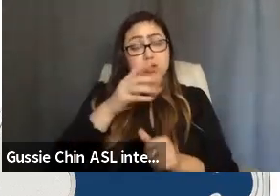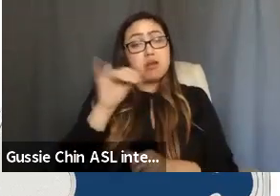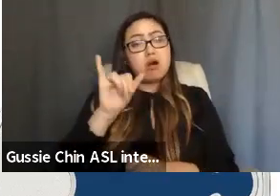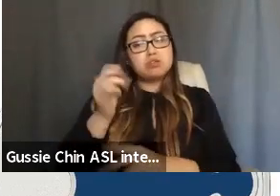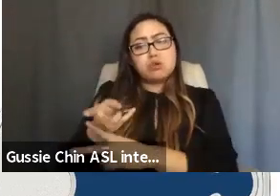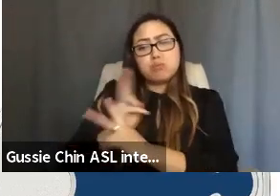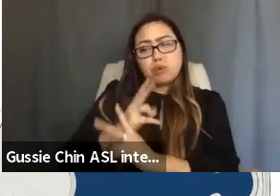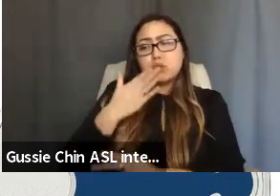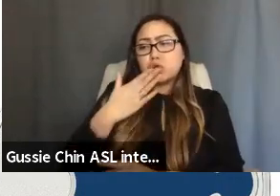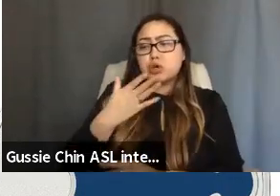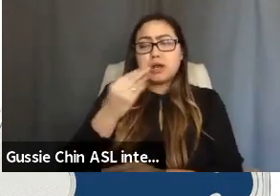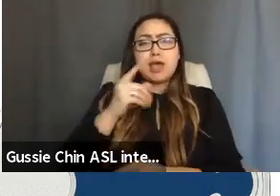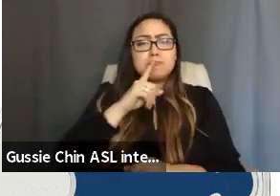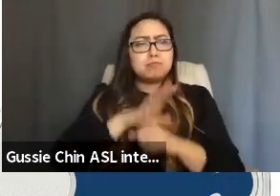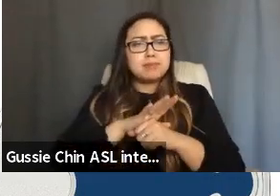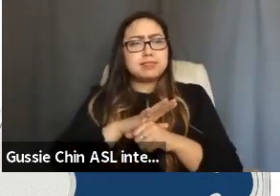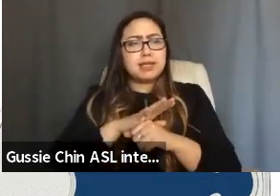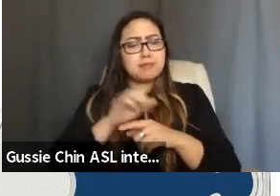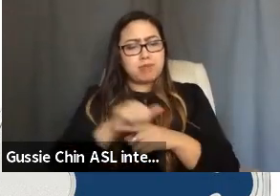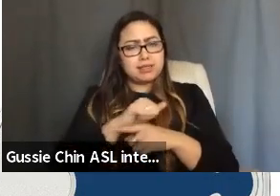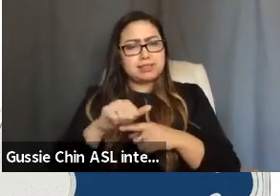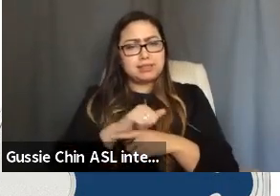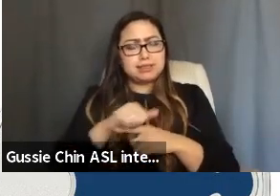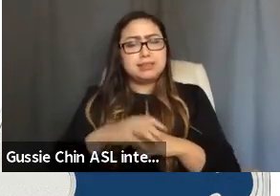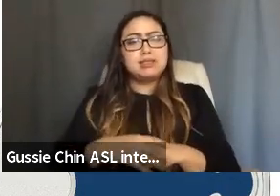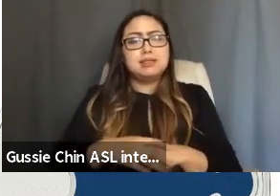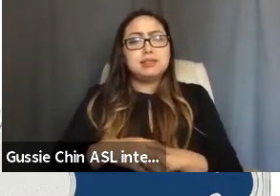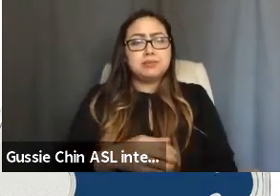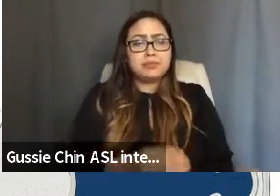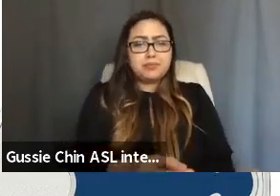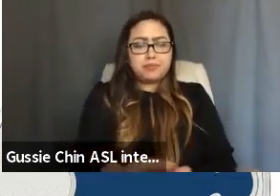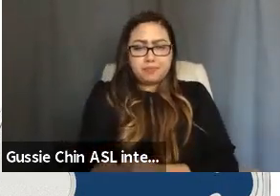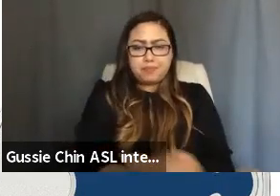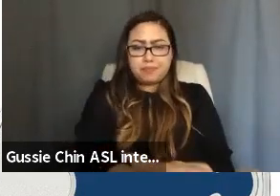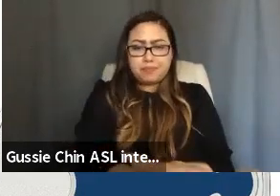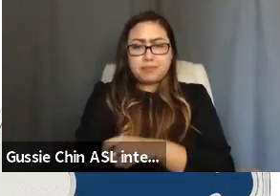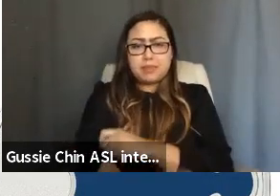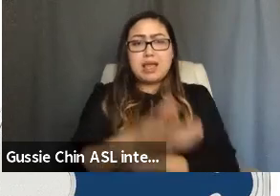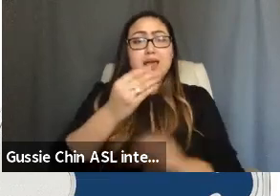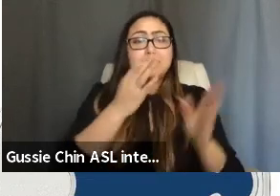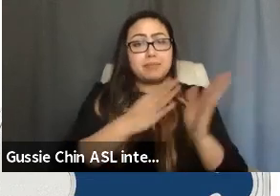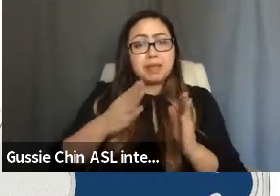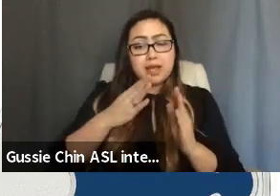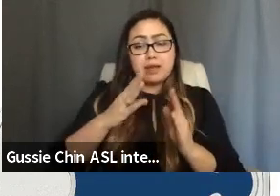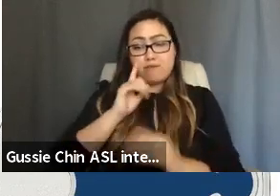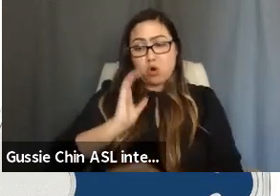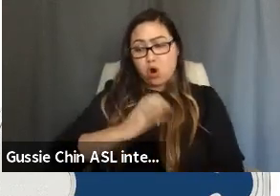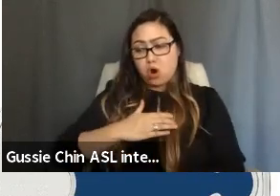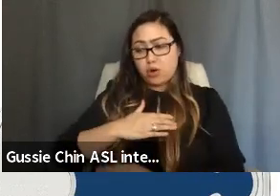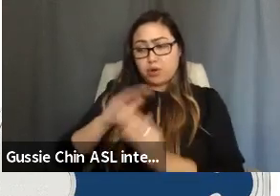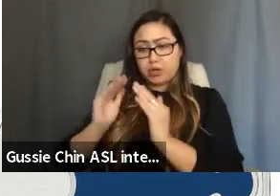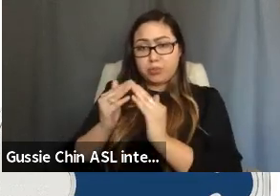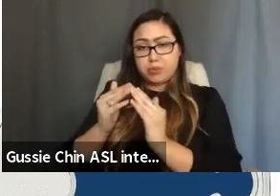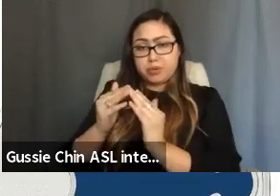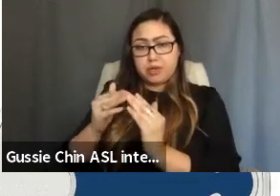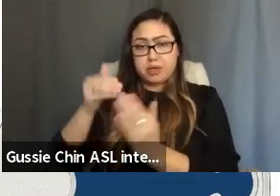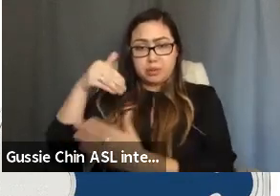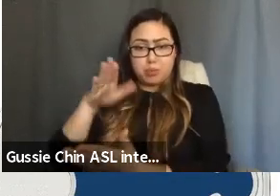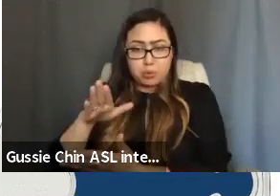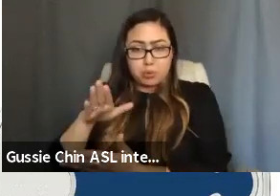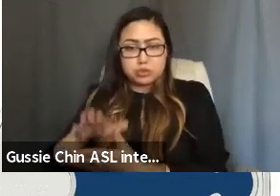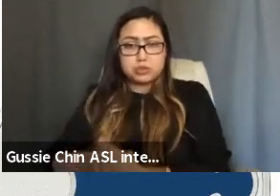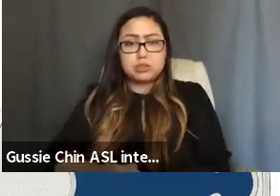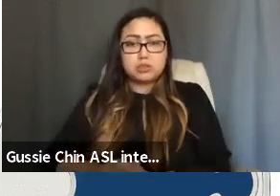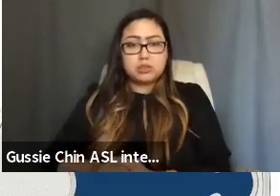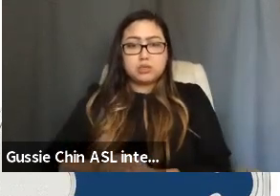promising practices from each other, and the plan with our community approach versus our plan for.